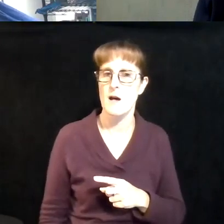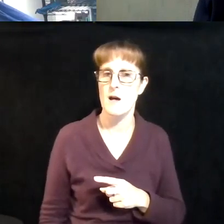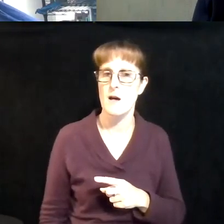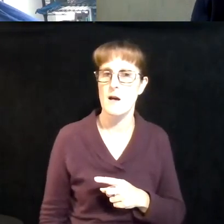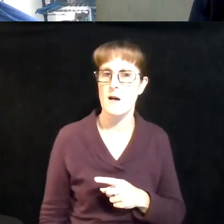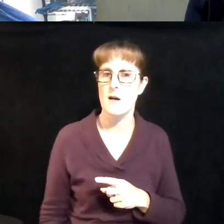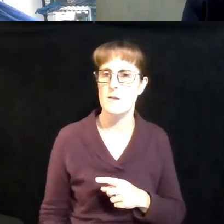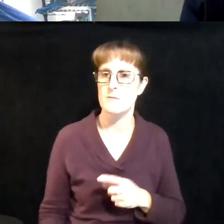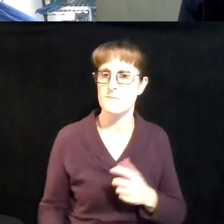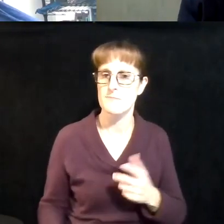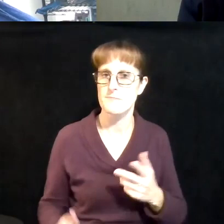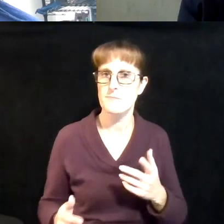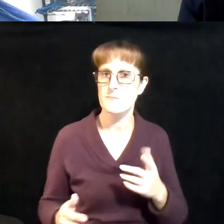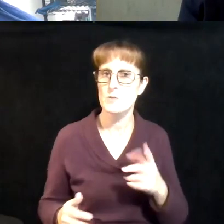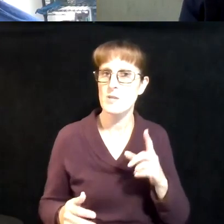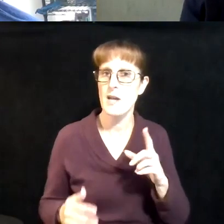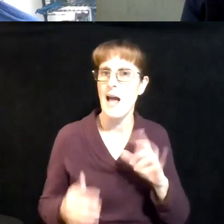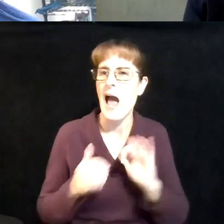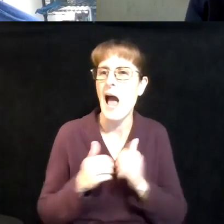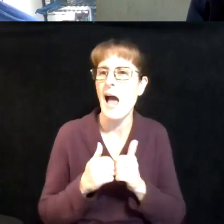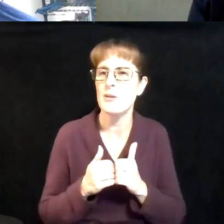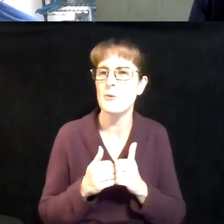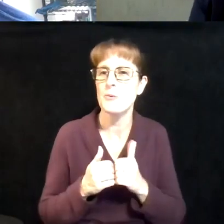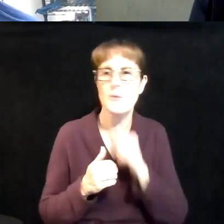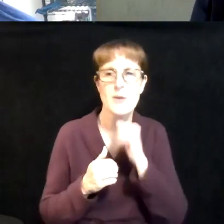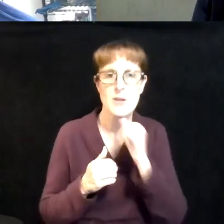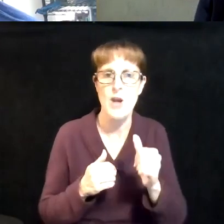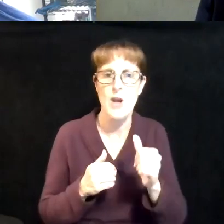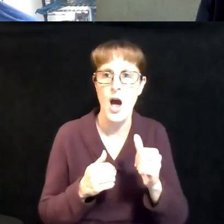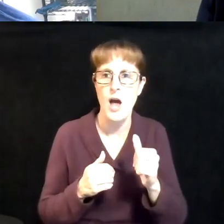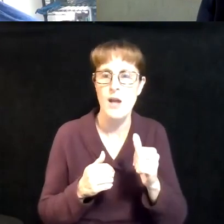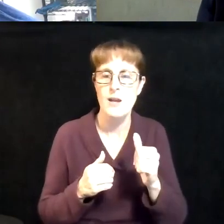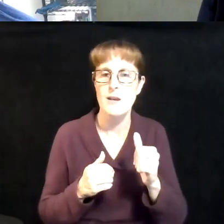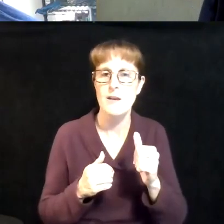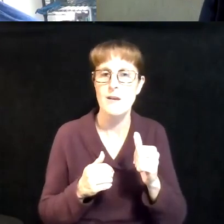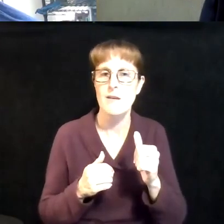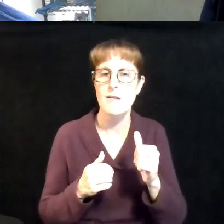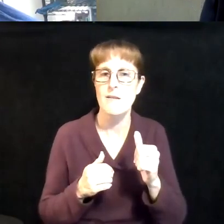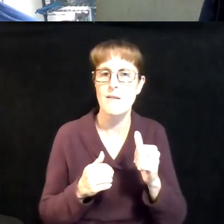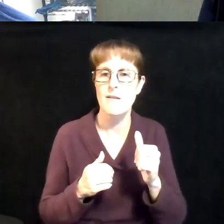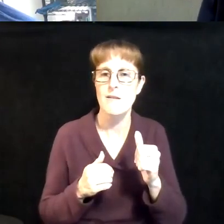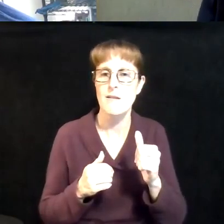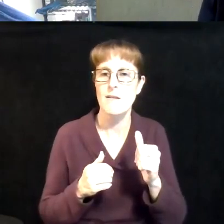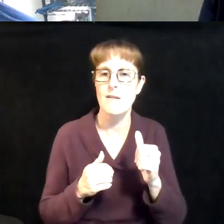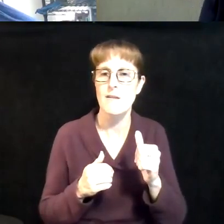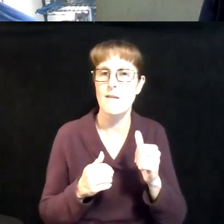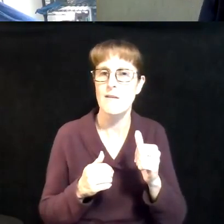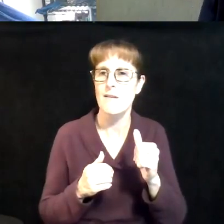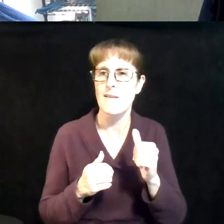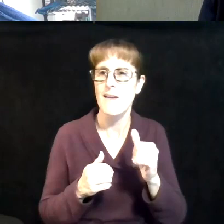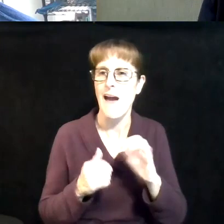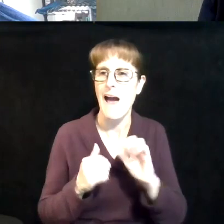to either remain quiet or continue to remain a supporter of these methods.